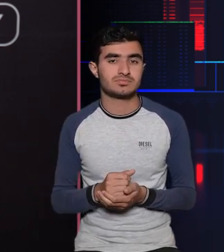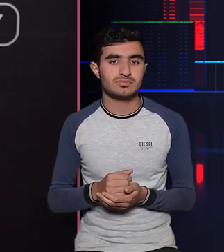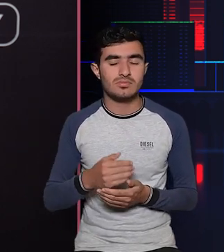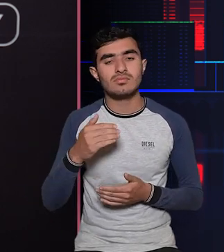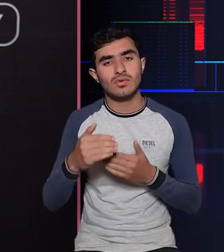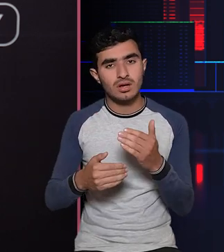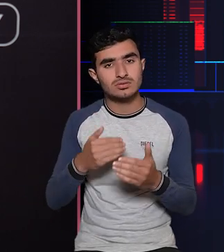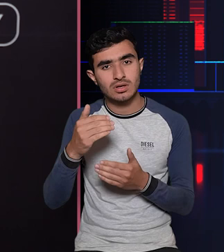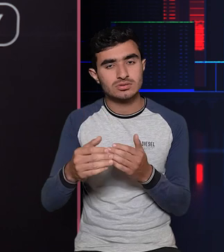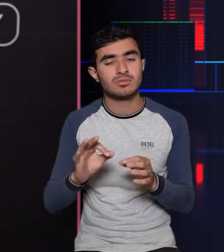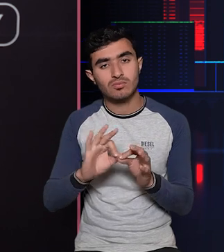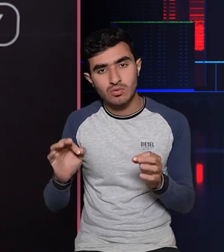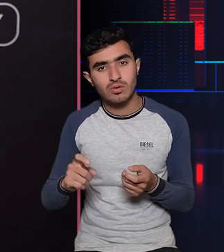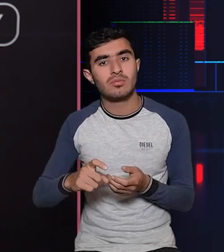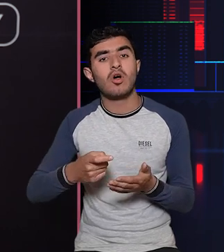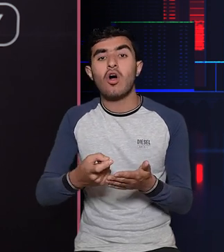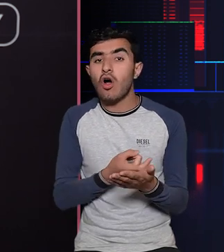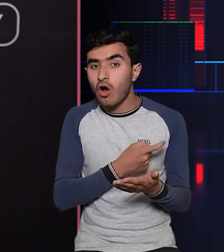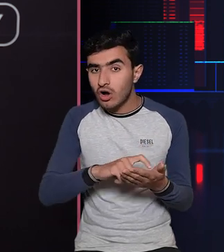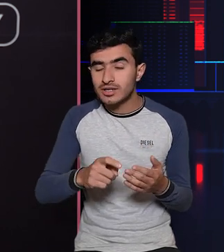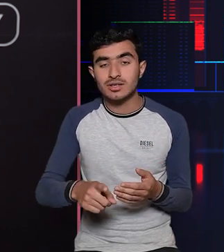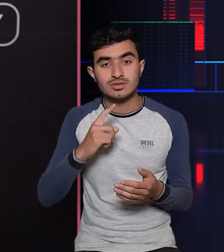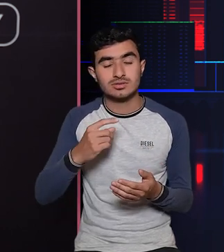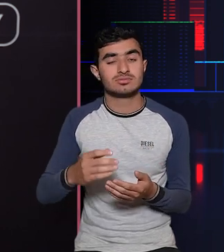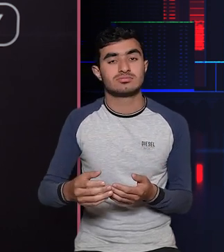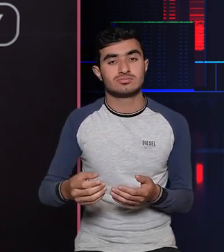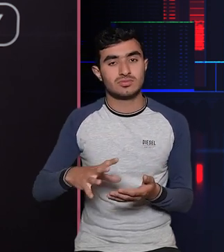learned football and I learned all about football.